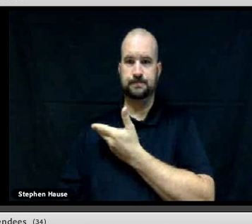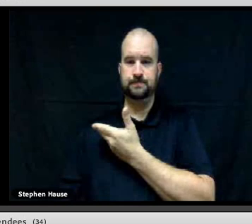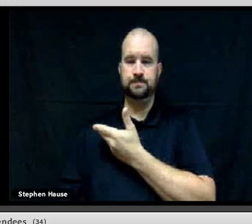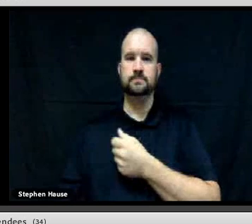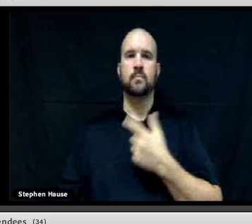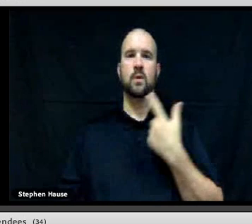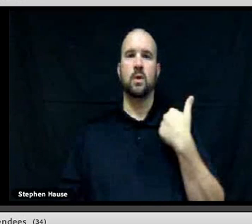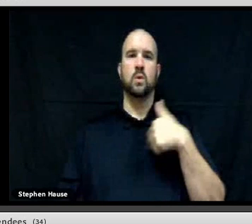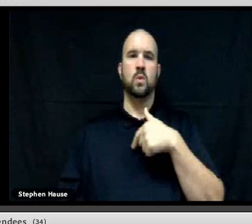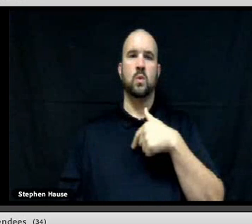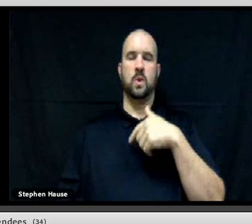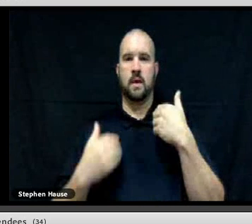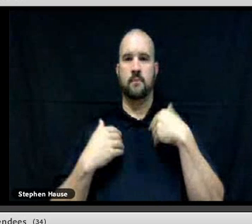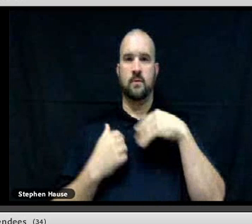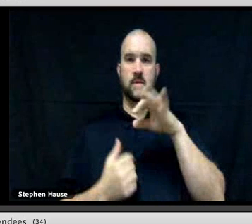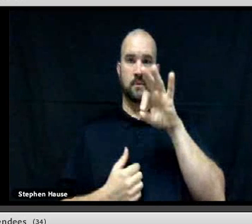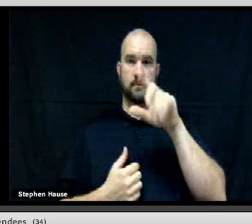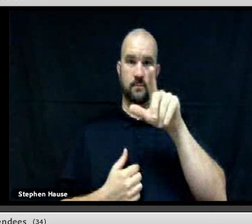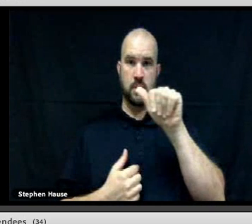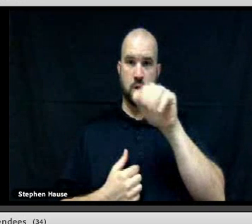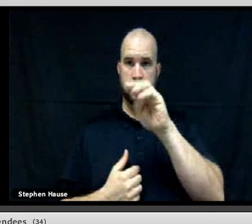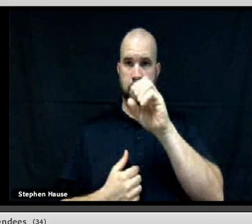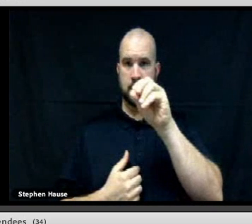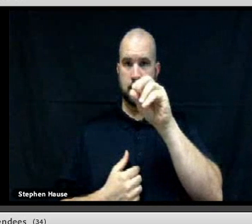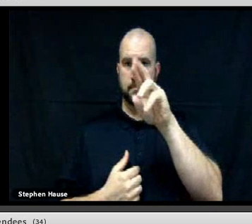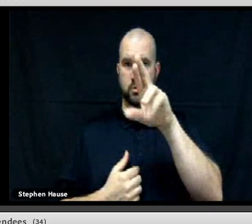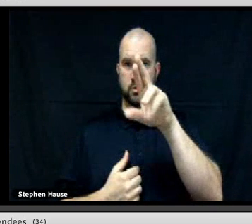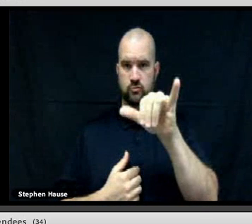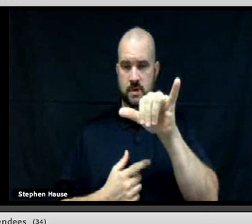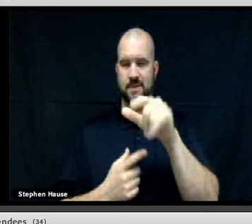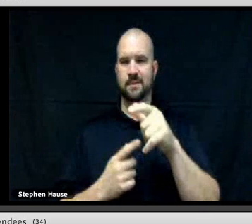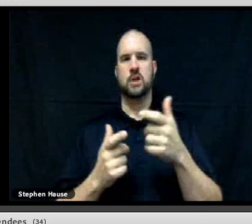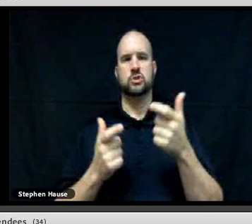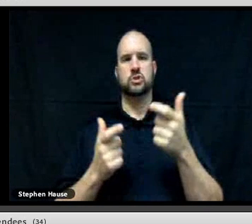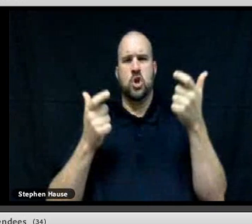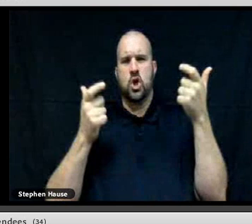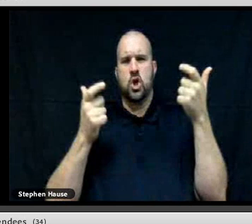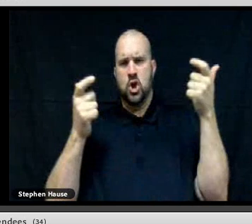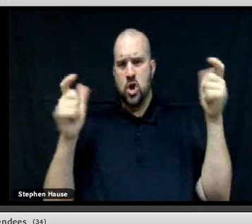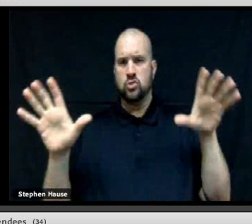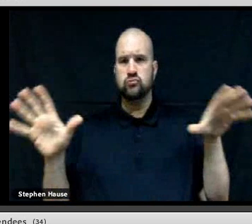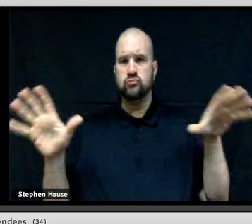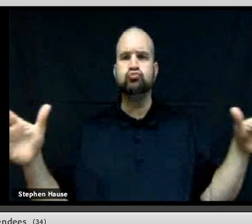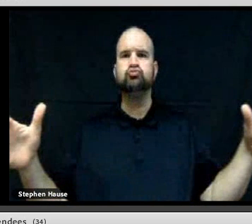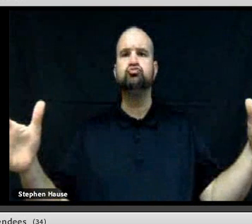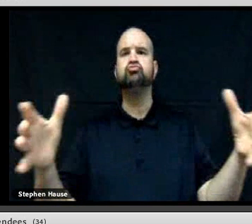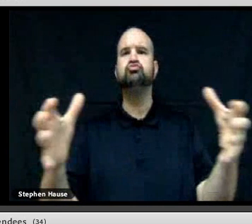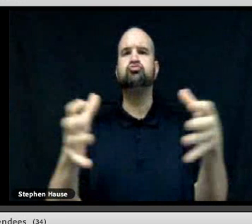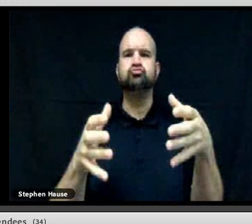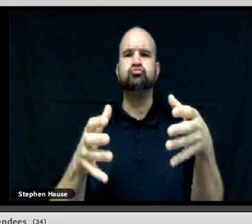uh, which is a very large, uh, very rich collection of, uh, photographs and documents,